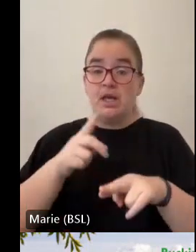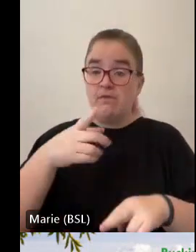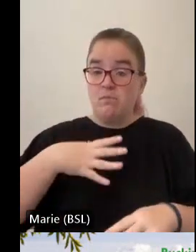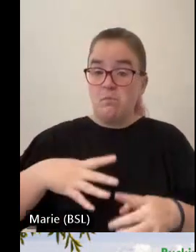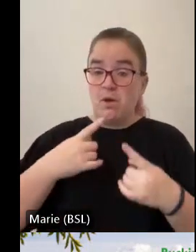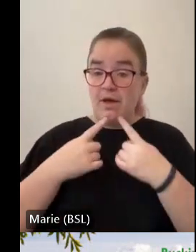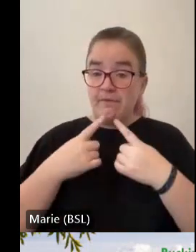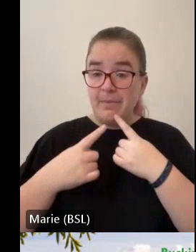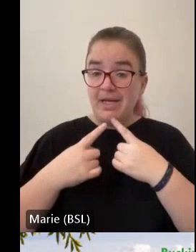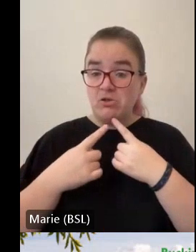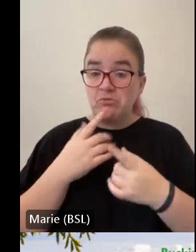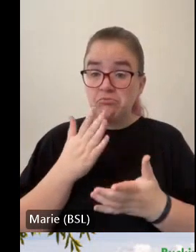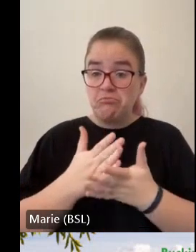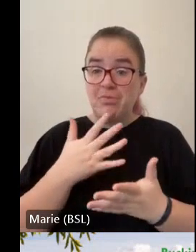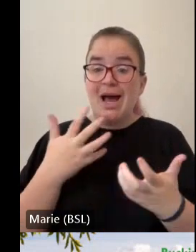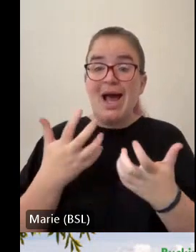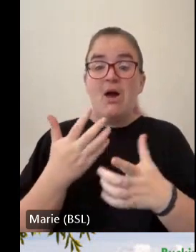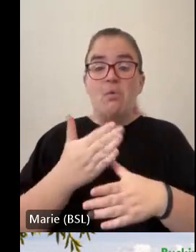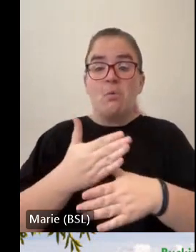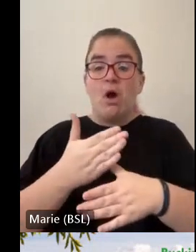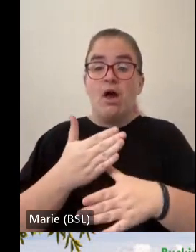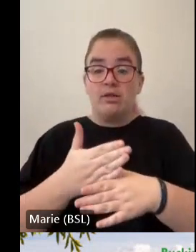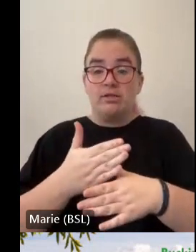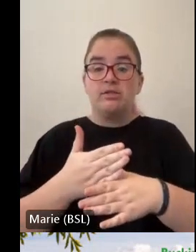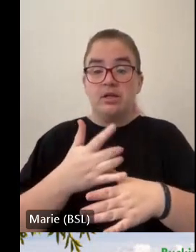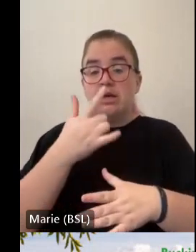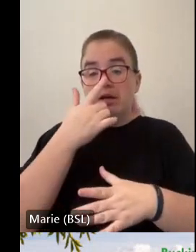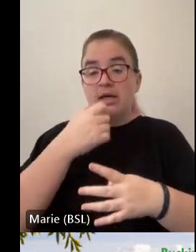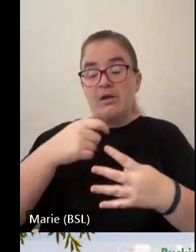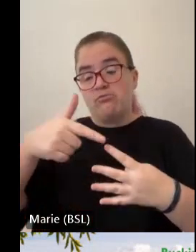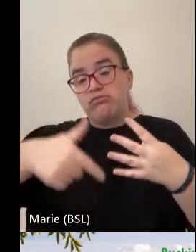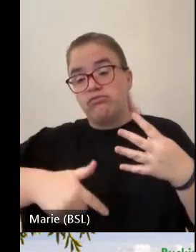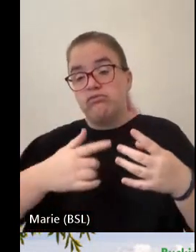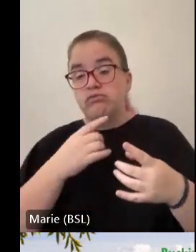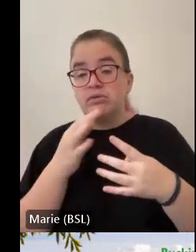about how that works, I can and go into a bit more detail at the